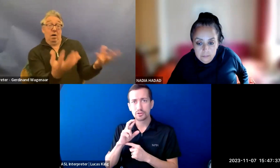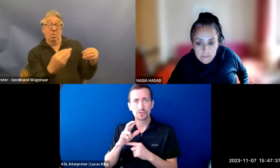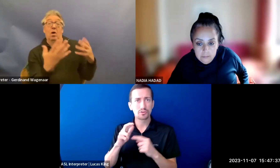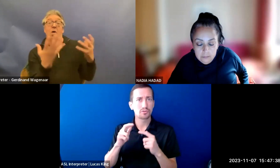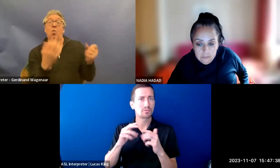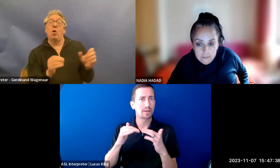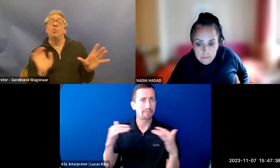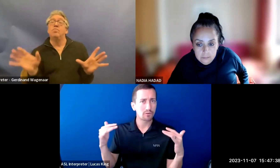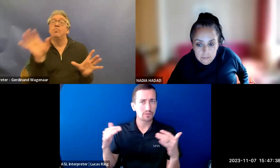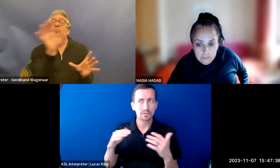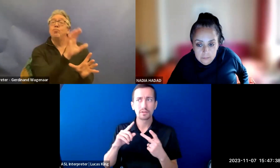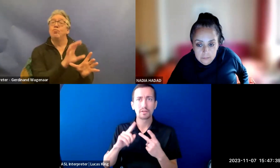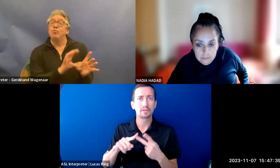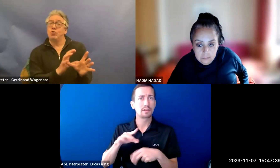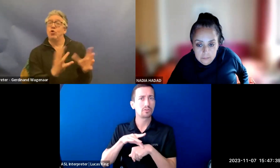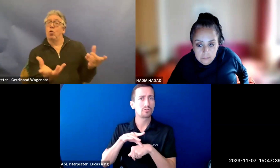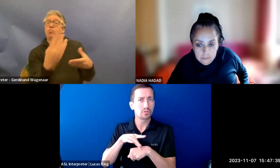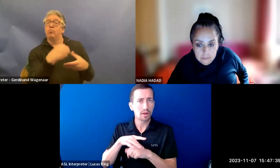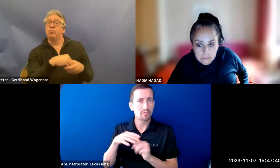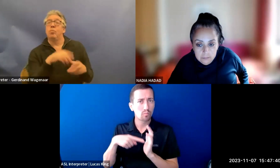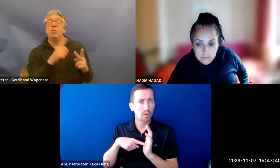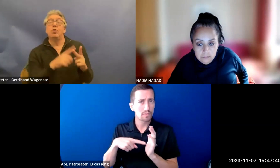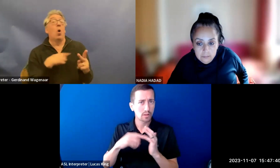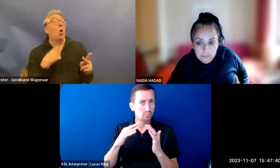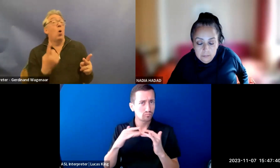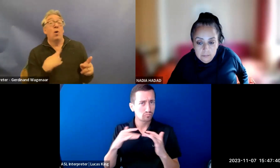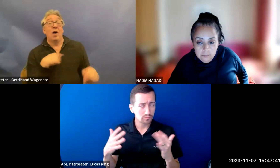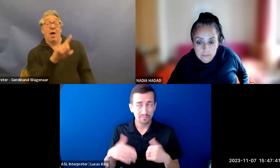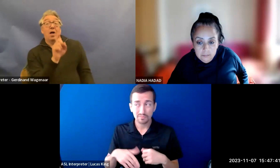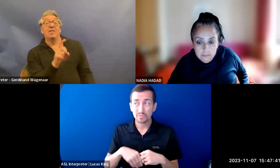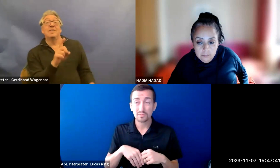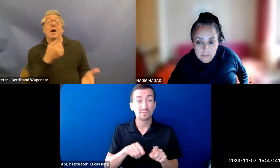but we also ask that at least one person with disabilities